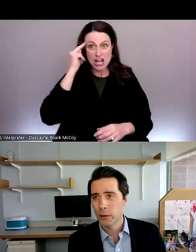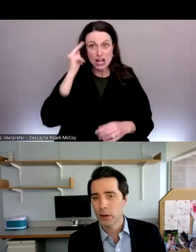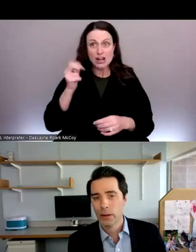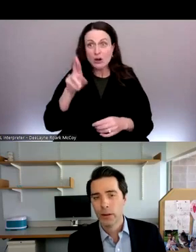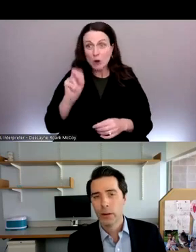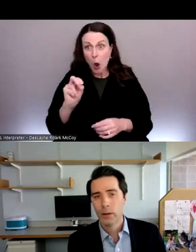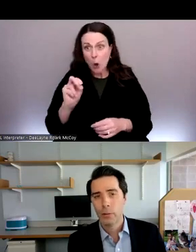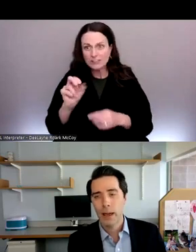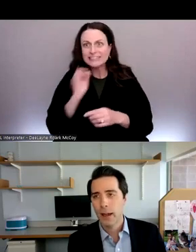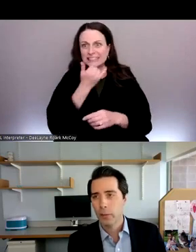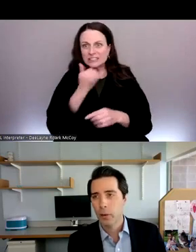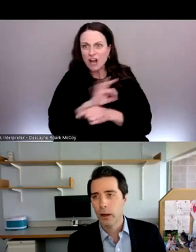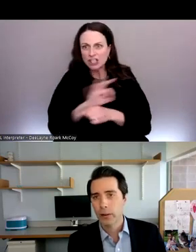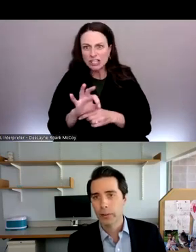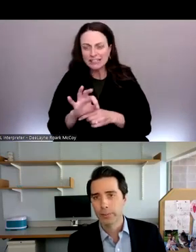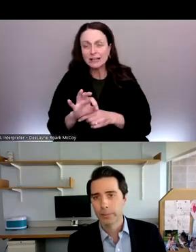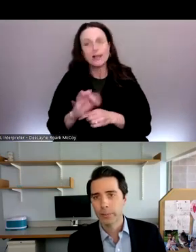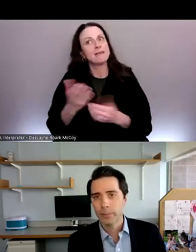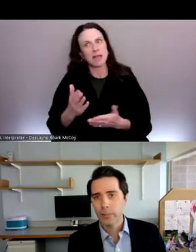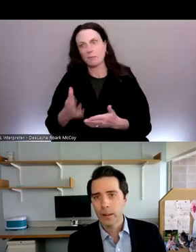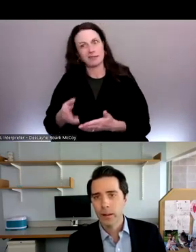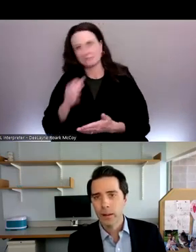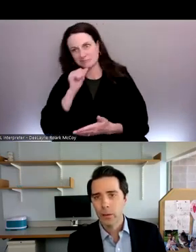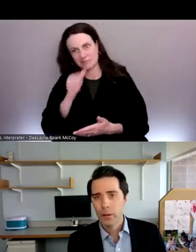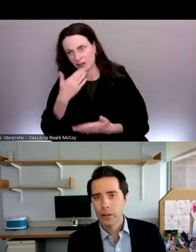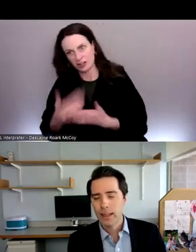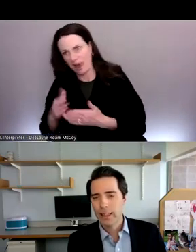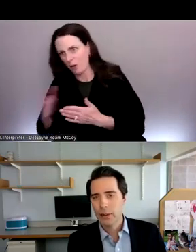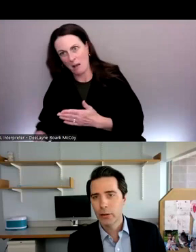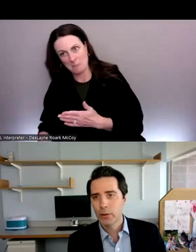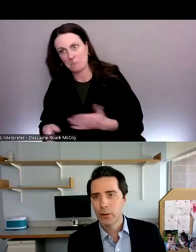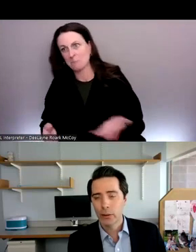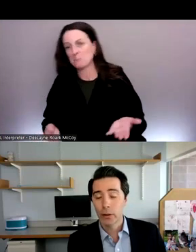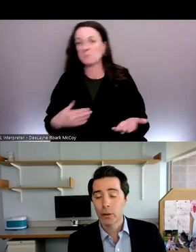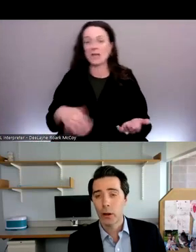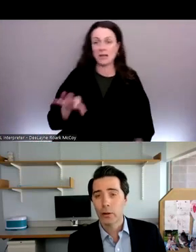as well you may have a poor outcome